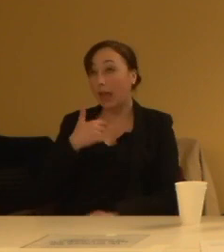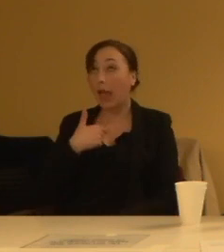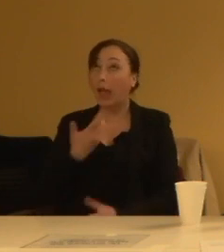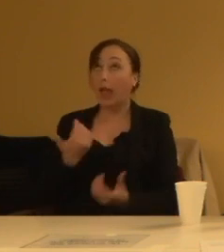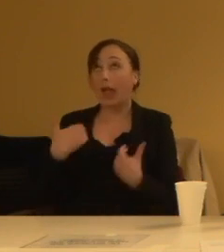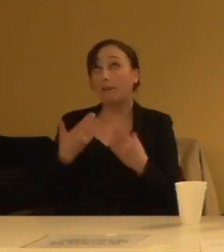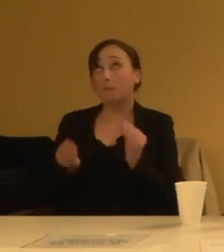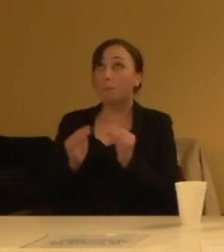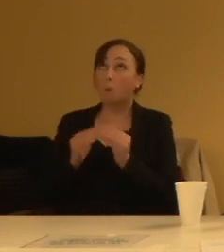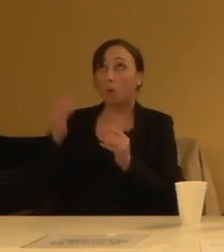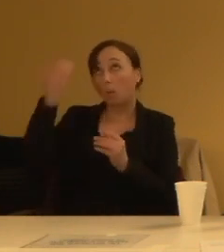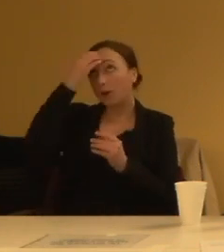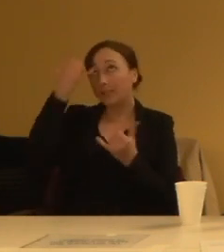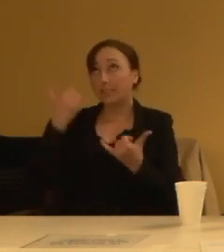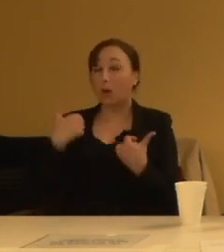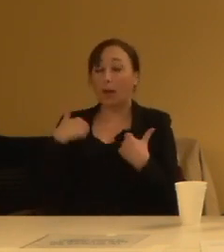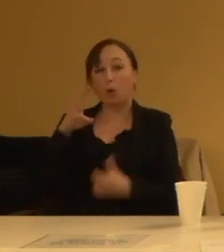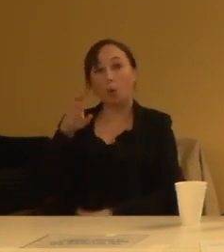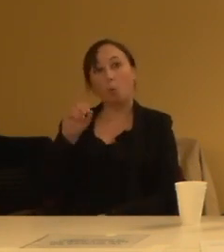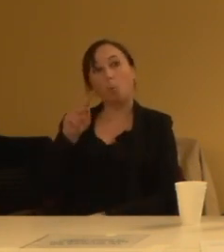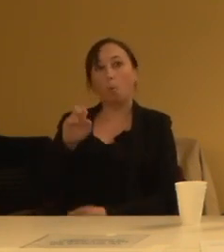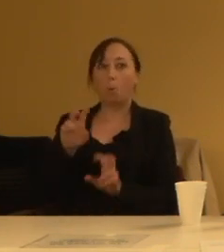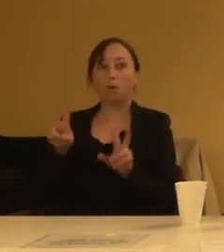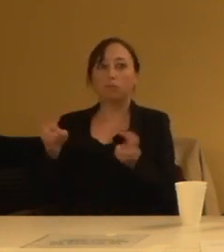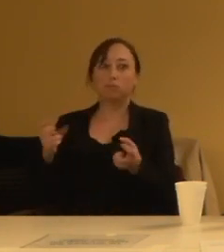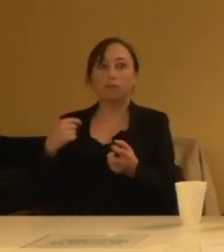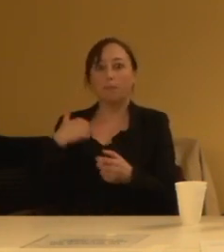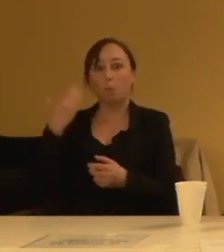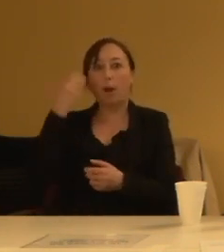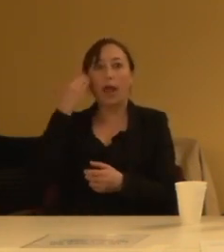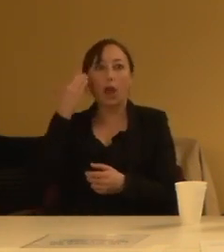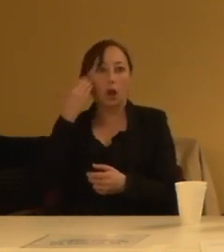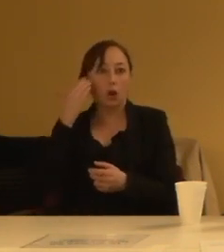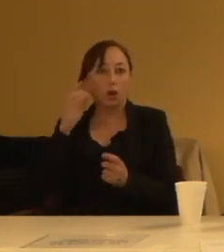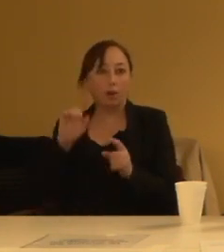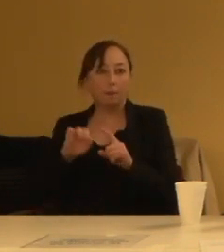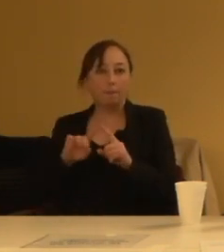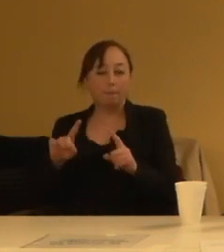No. there's training that you can do that is